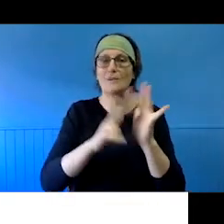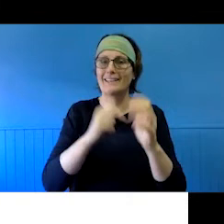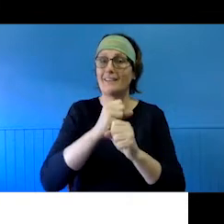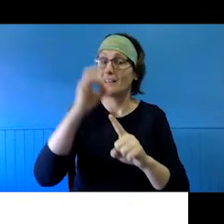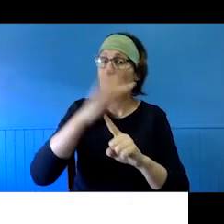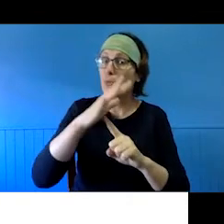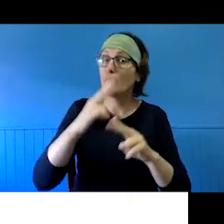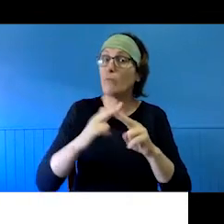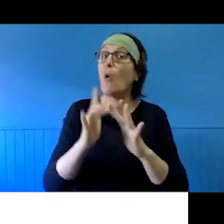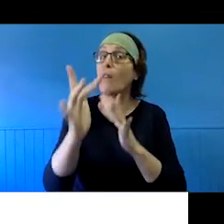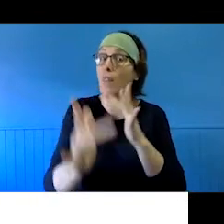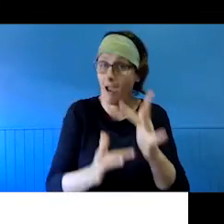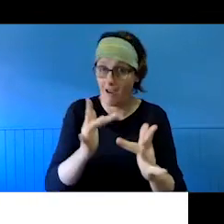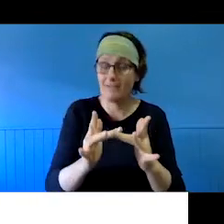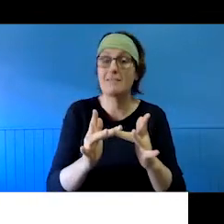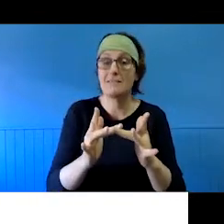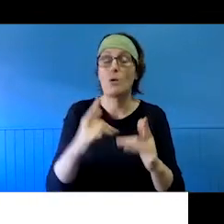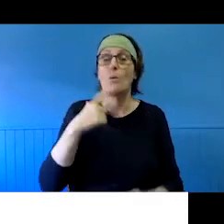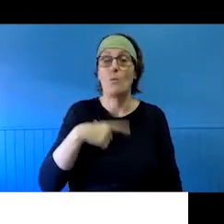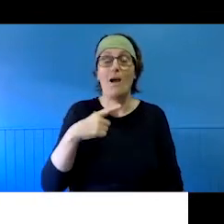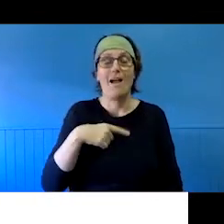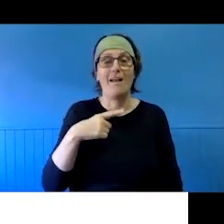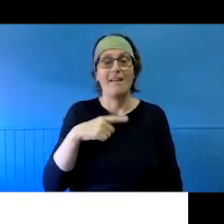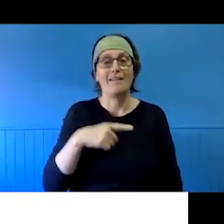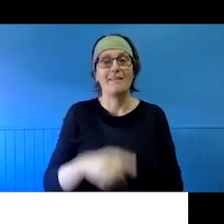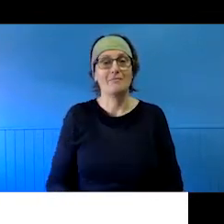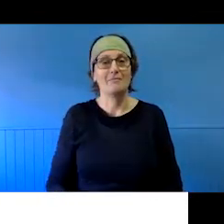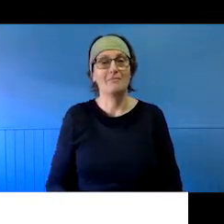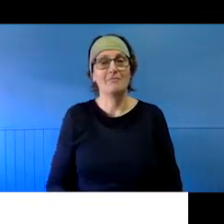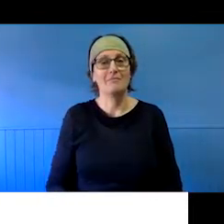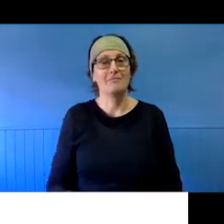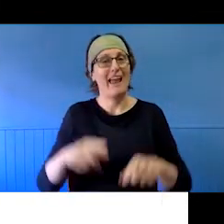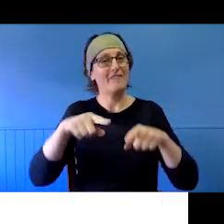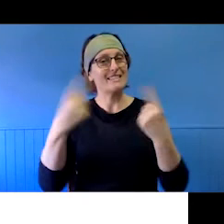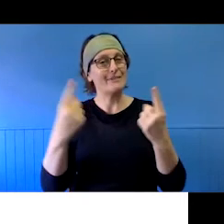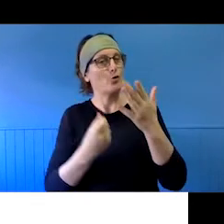environment because you are faced with different opportunities as well